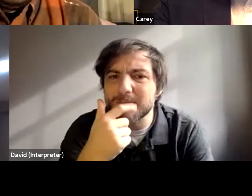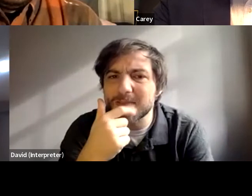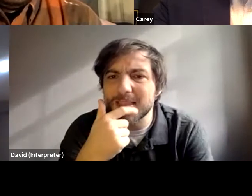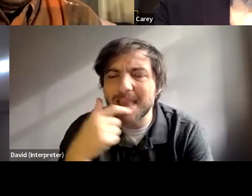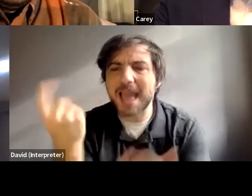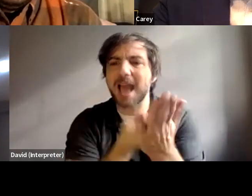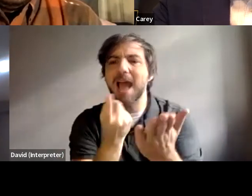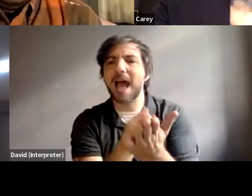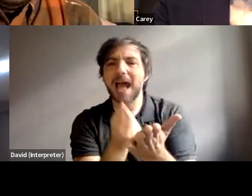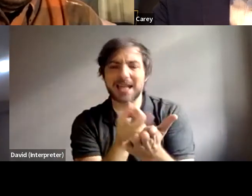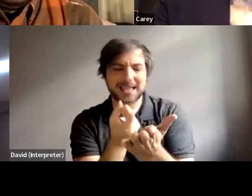ed you to be yourself again. Can you